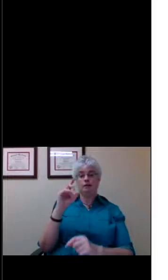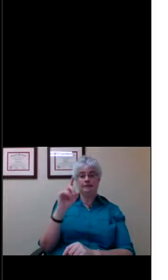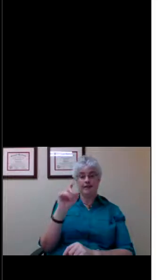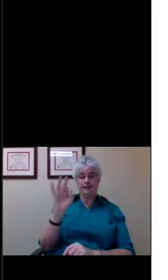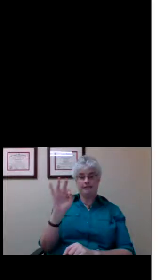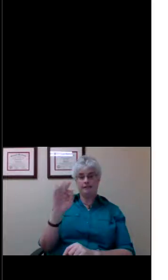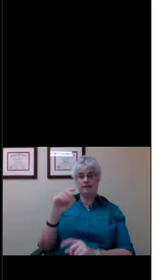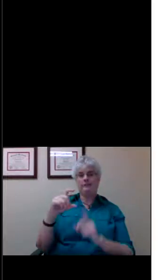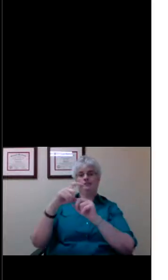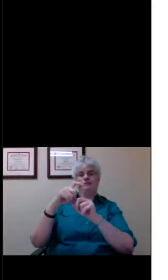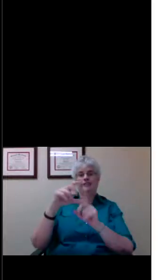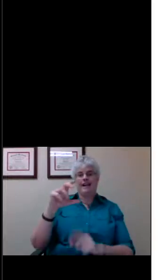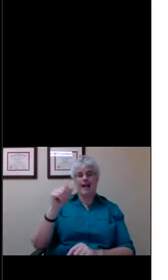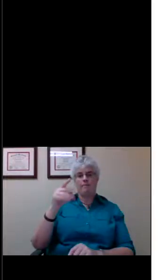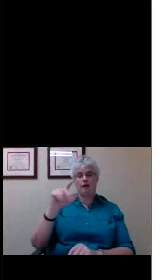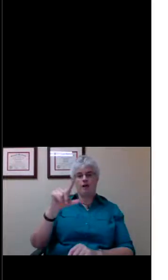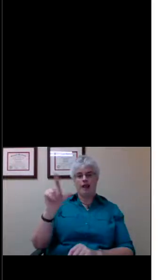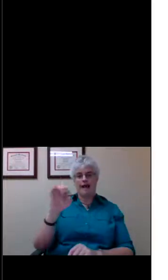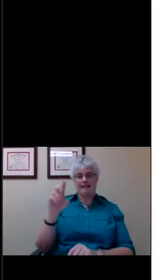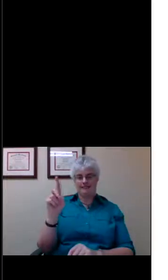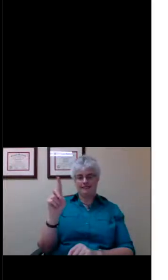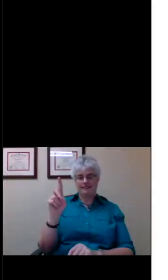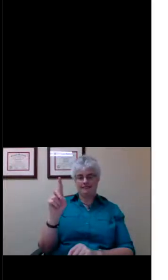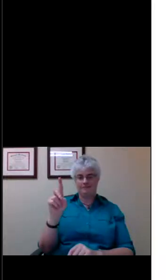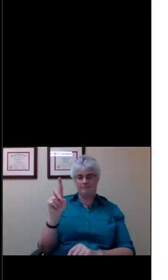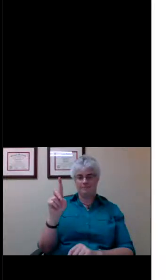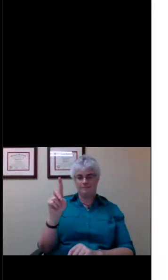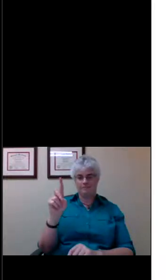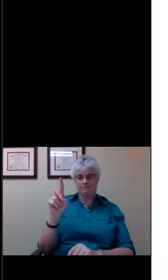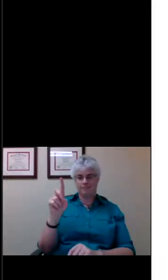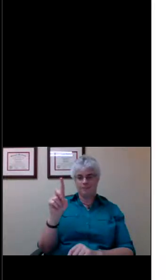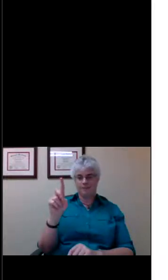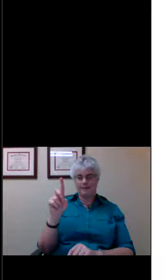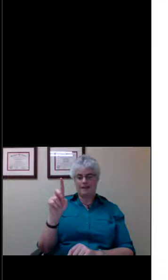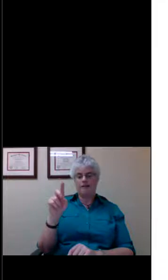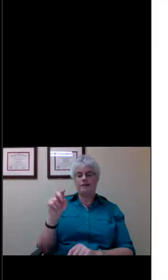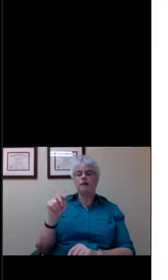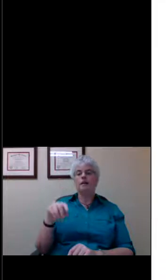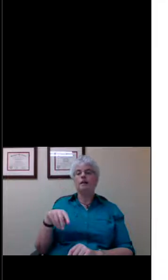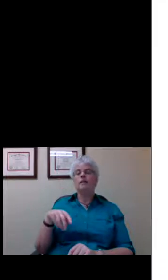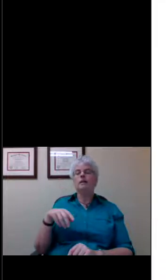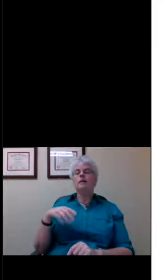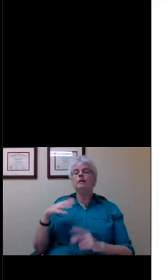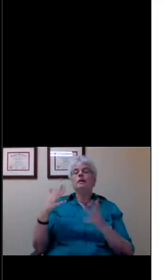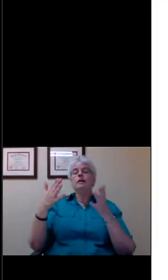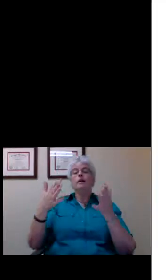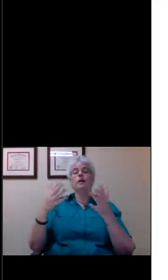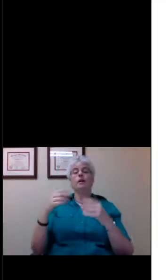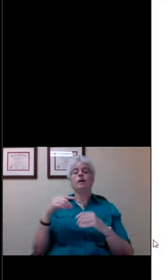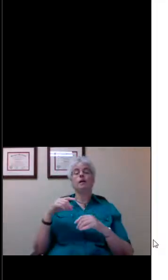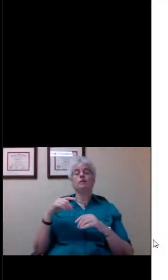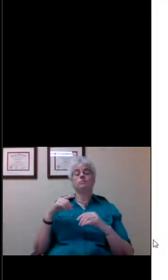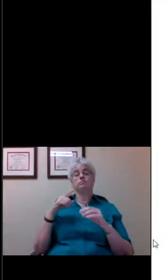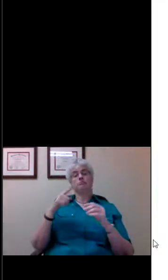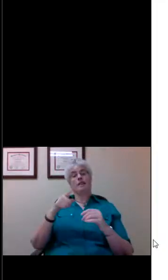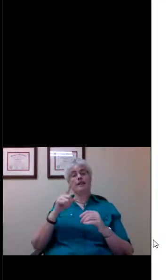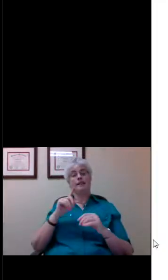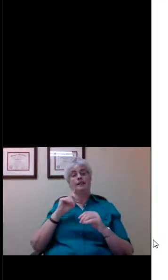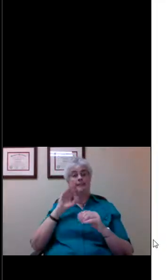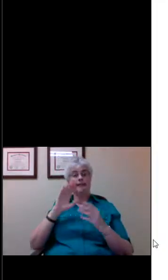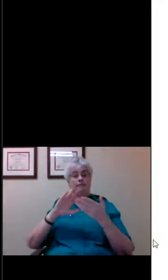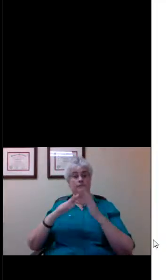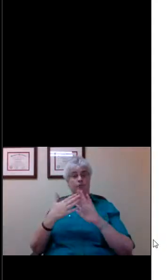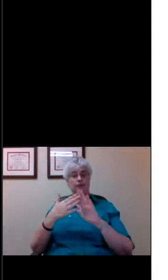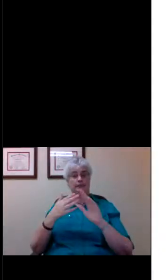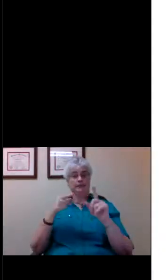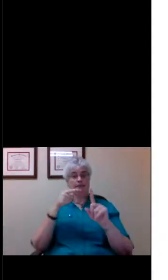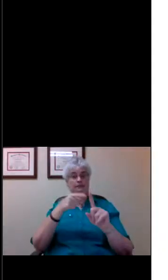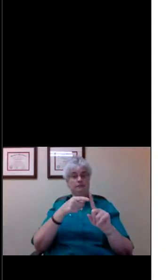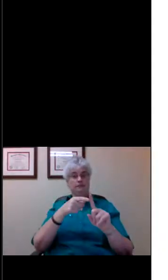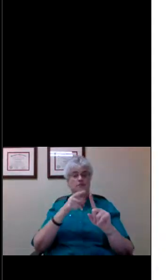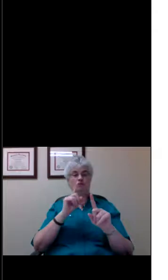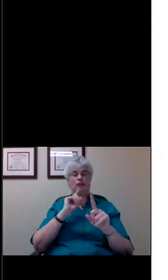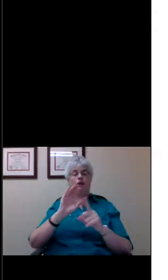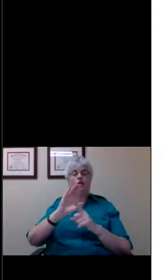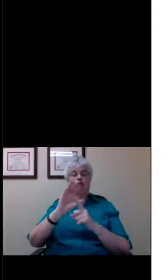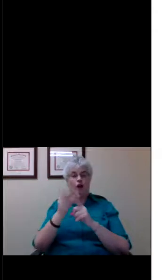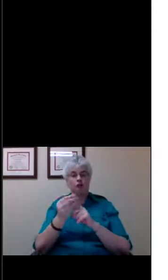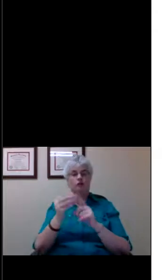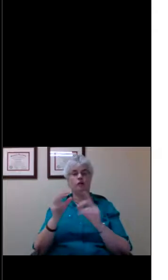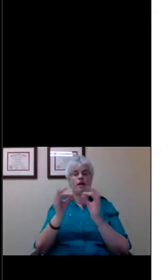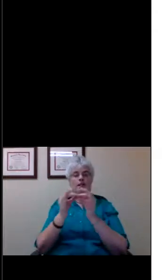word "Deaf" has a capital letter D, is capitalized. In the Deaf community